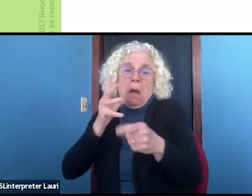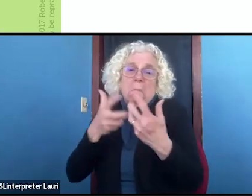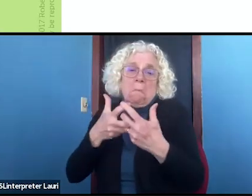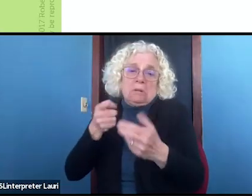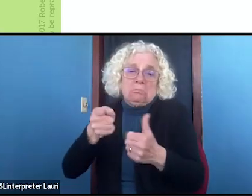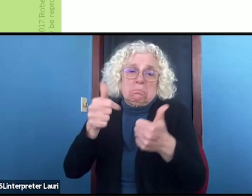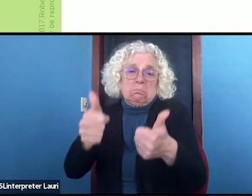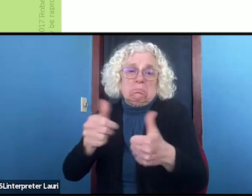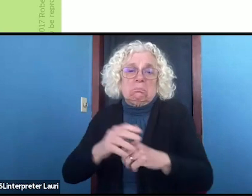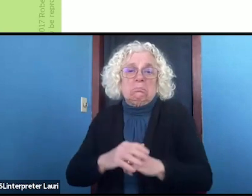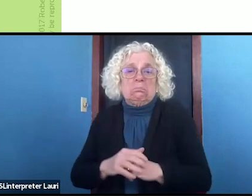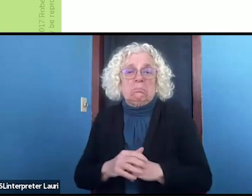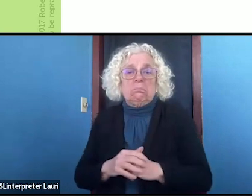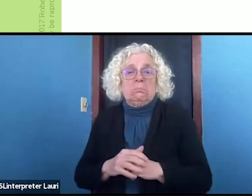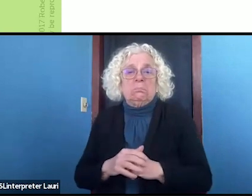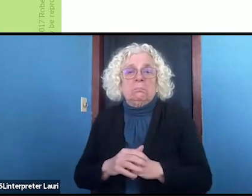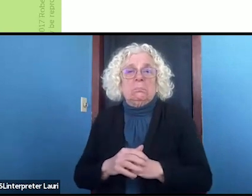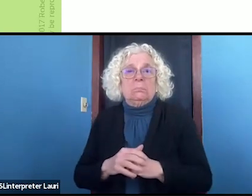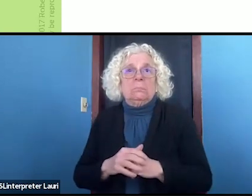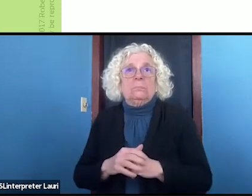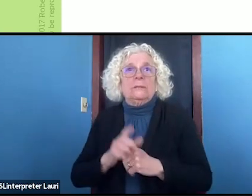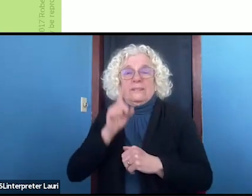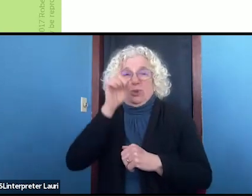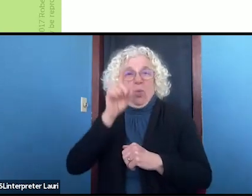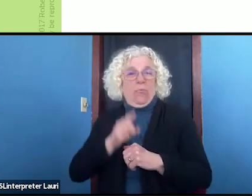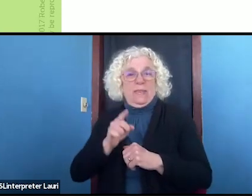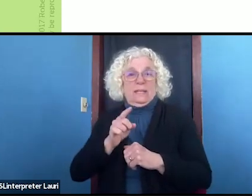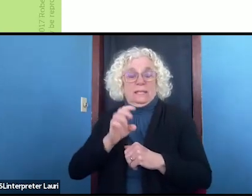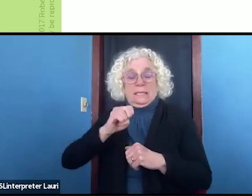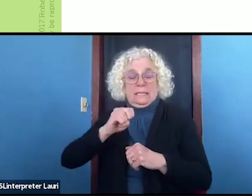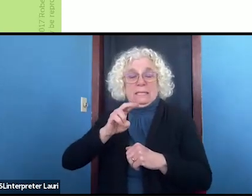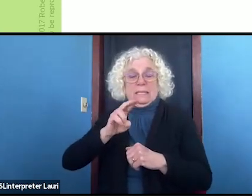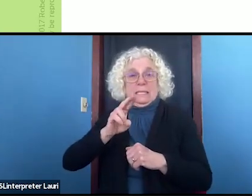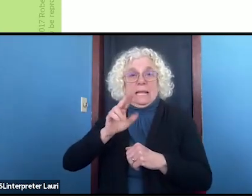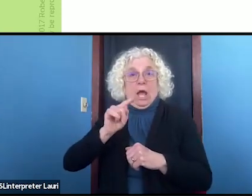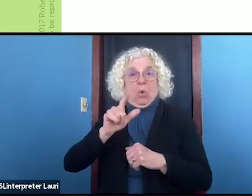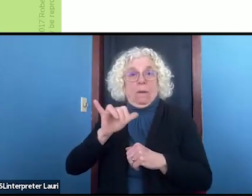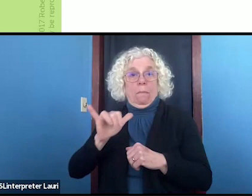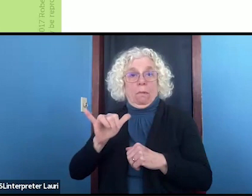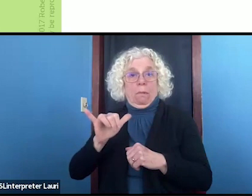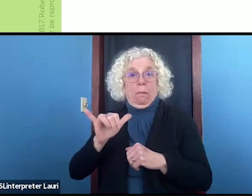This is not an equitable situation. This is a